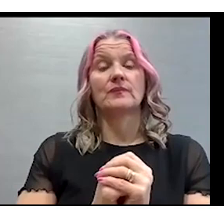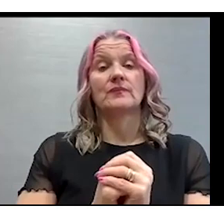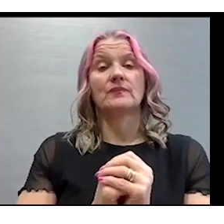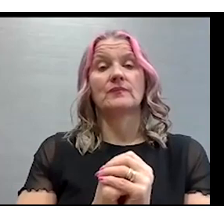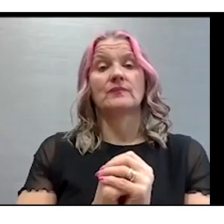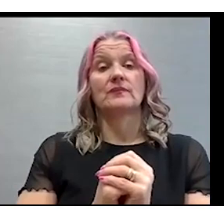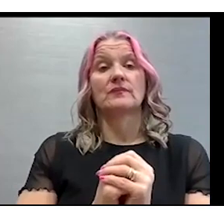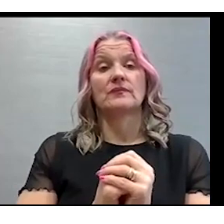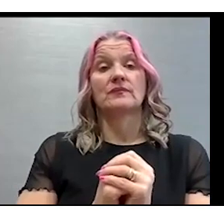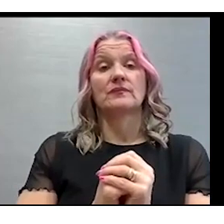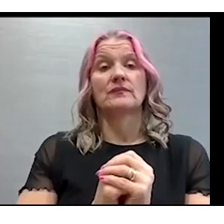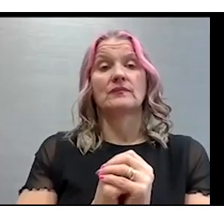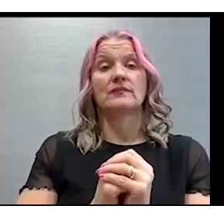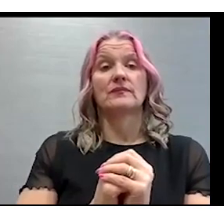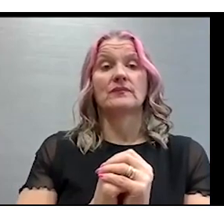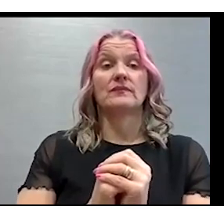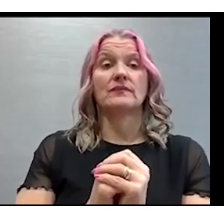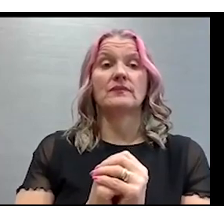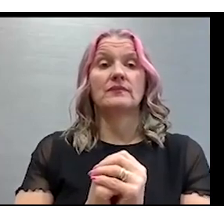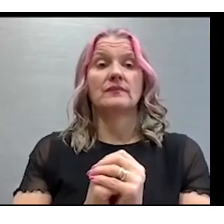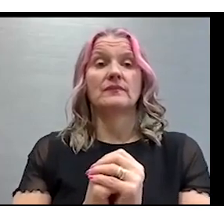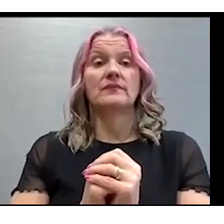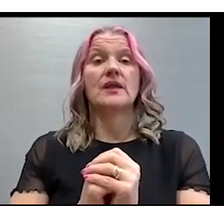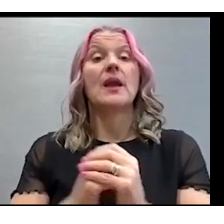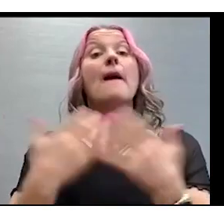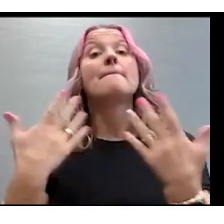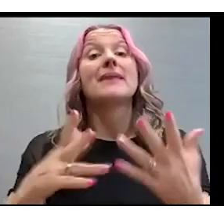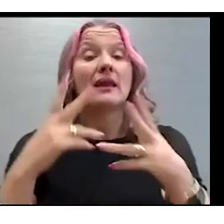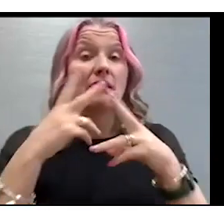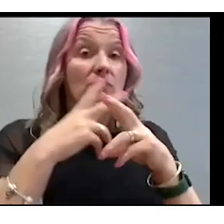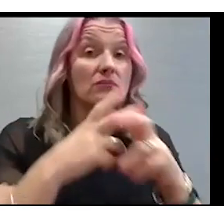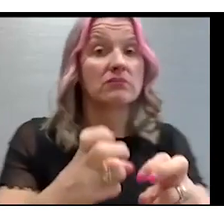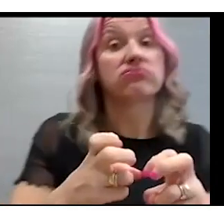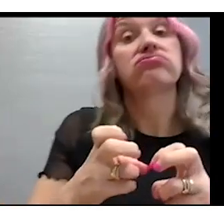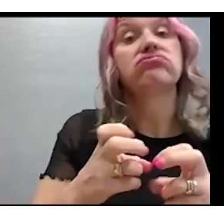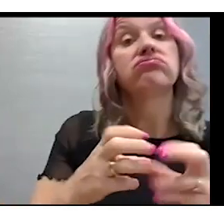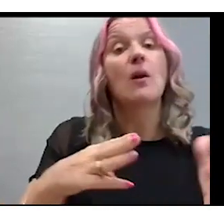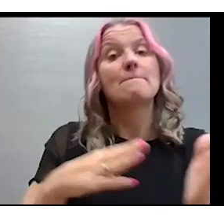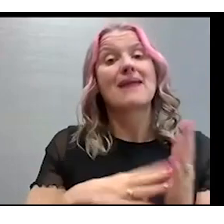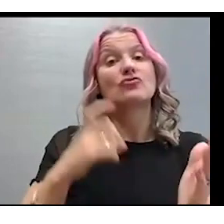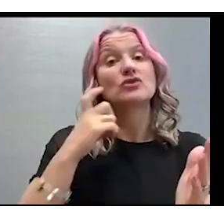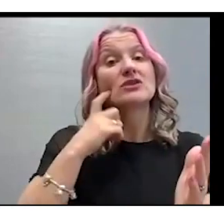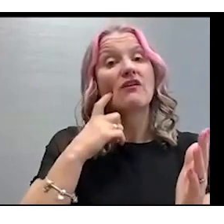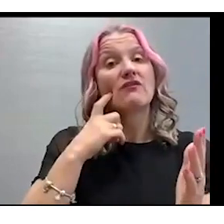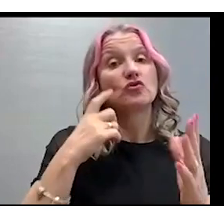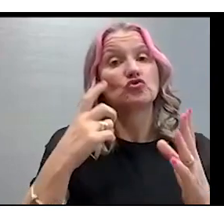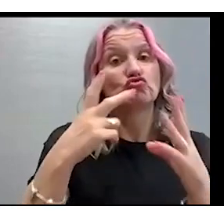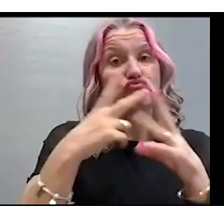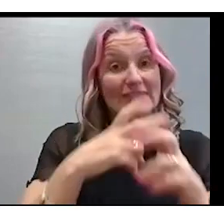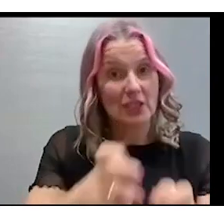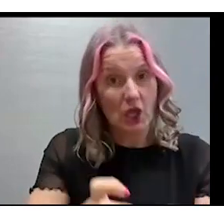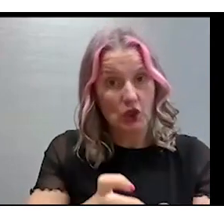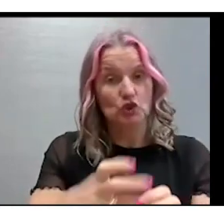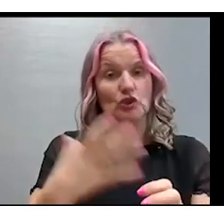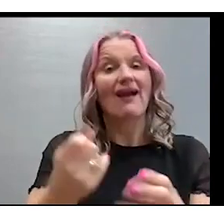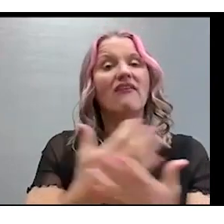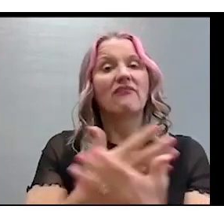had with folks in Microsoft Research, because we do have an arm of research within the Microsoft